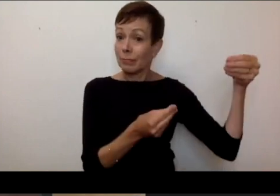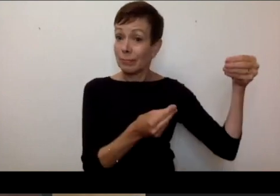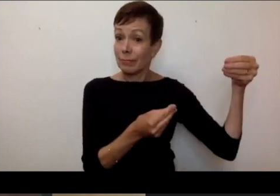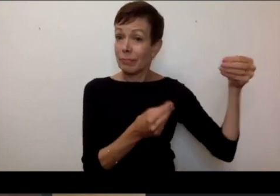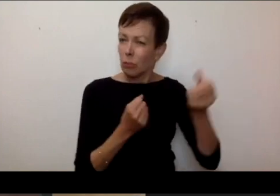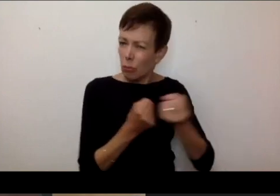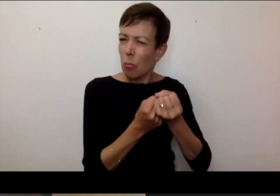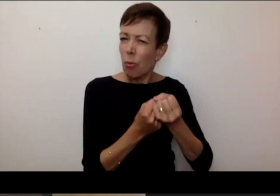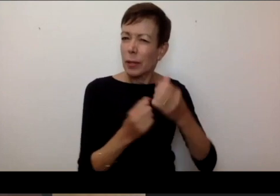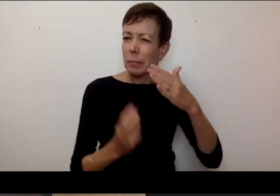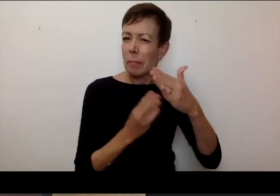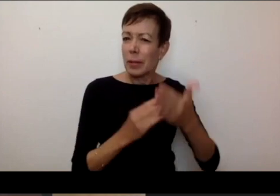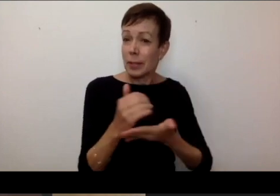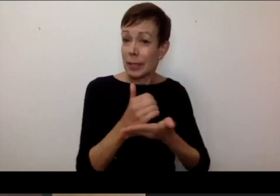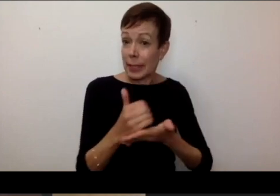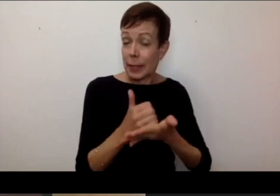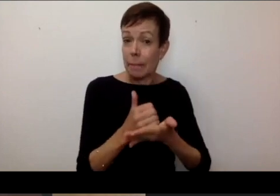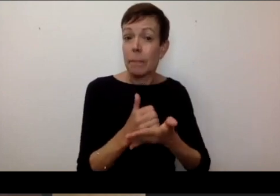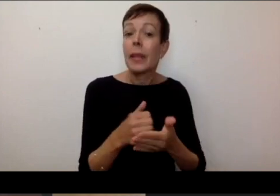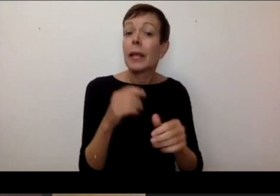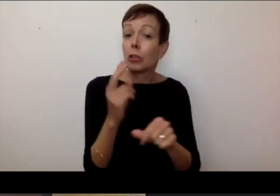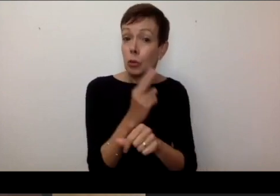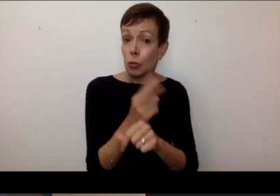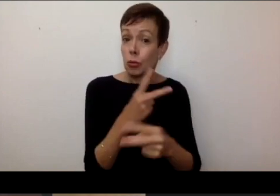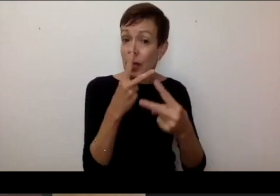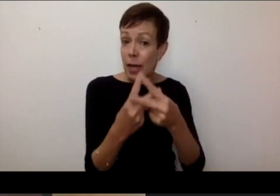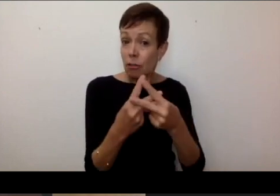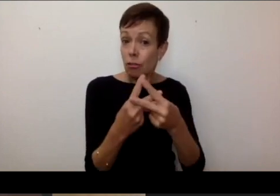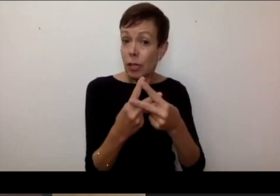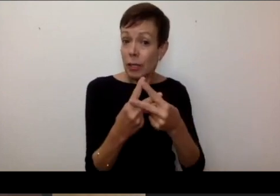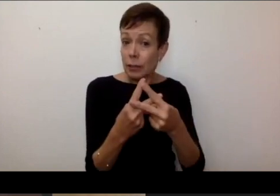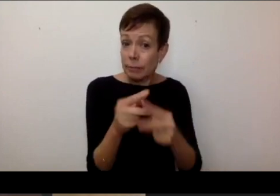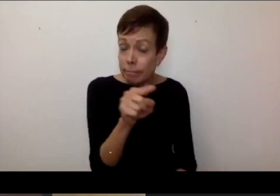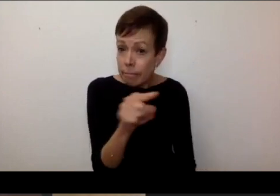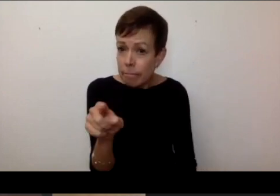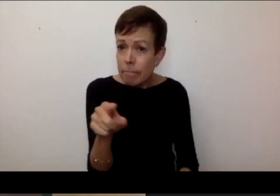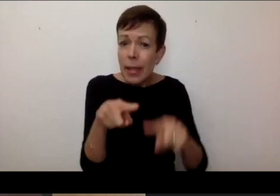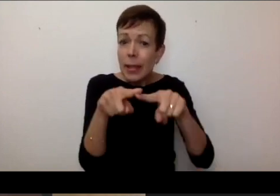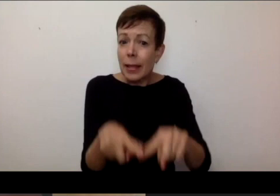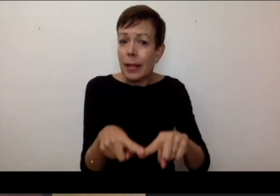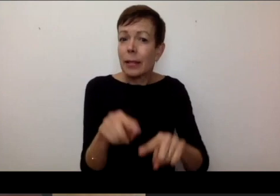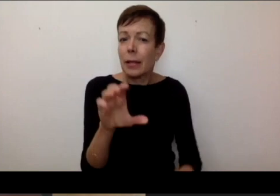hashtag count on basic income if you can see it looks like we have a tigger doing it in this photo you probably saw in the